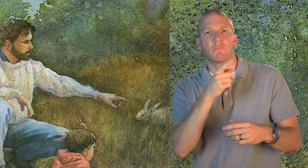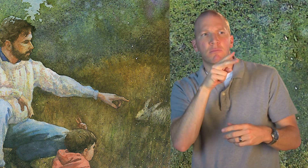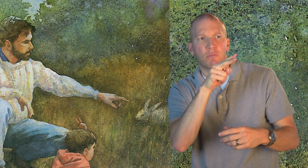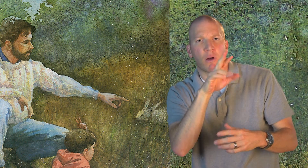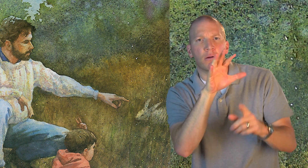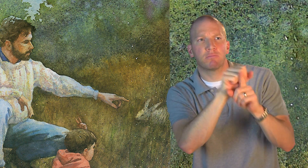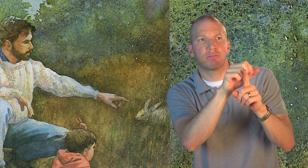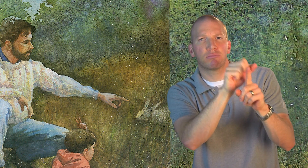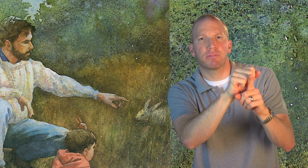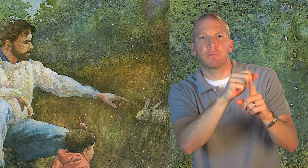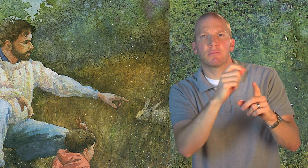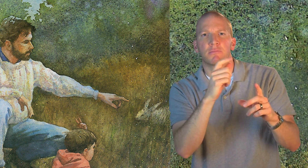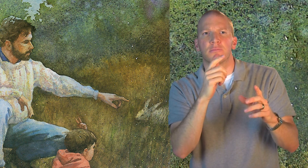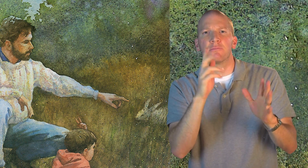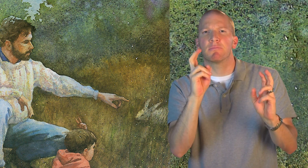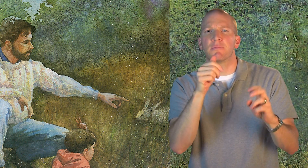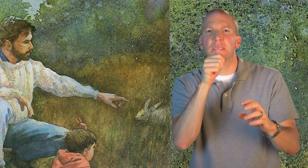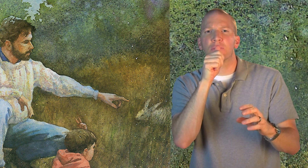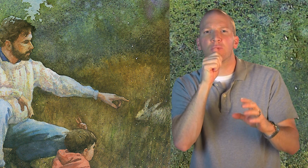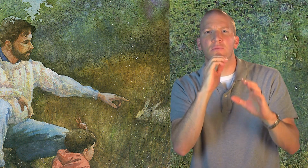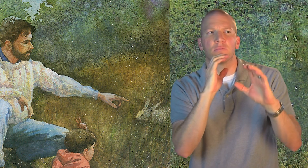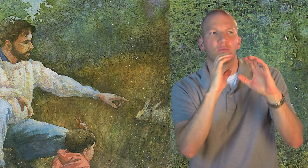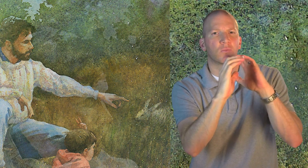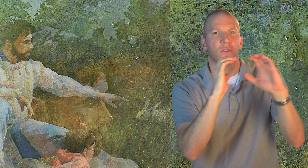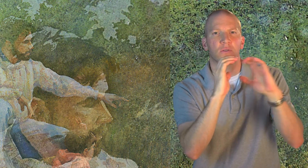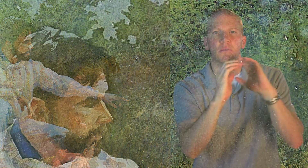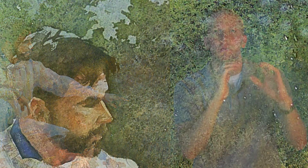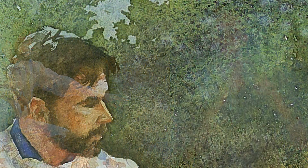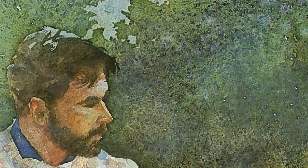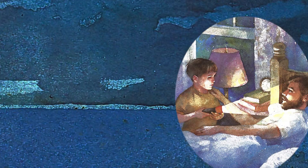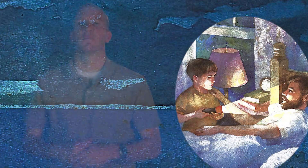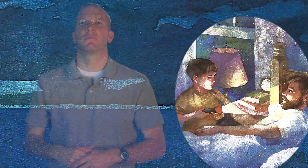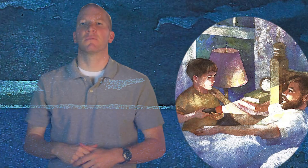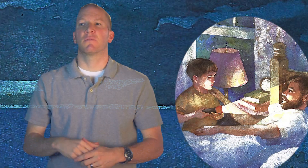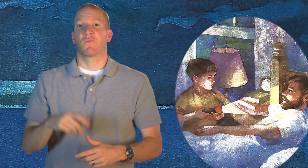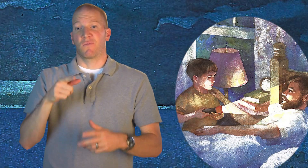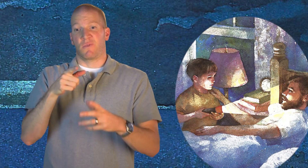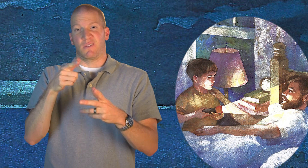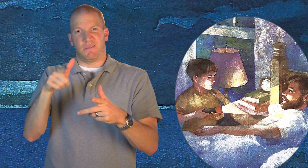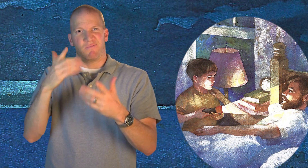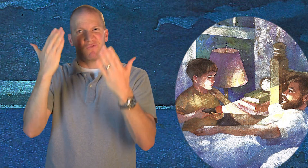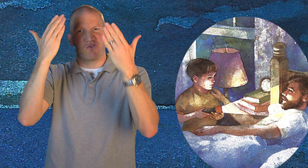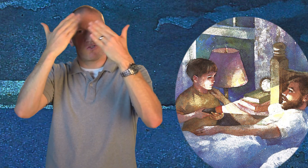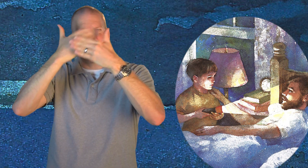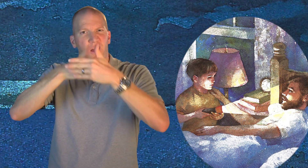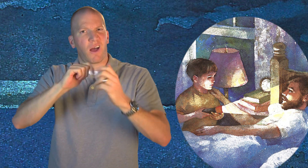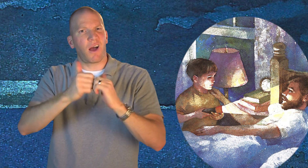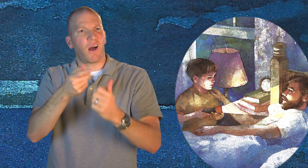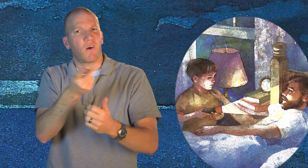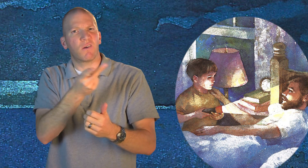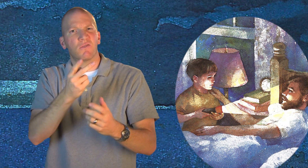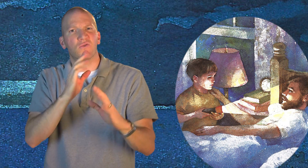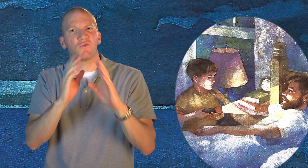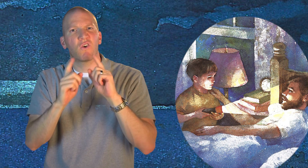or by their secret communication? When it was dark, they communicated